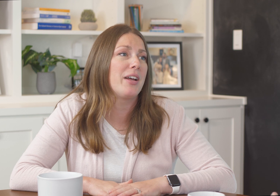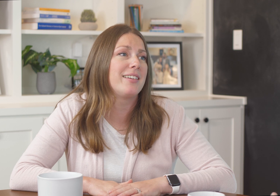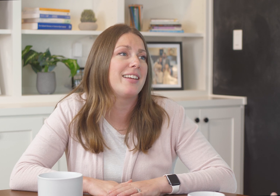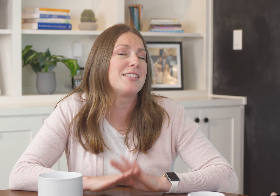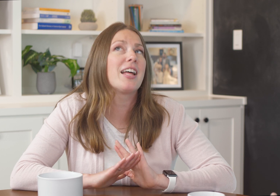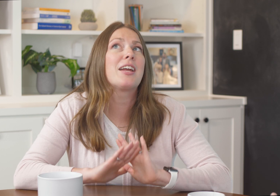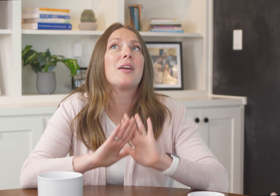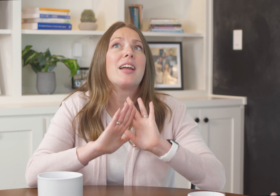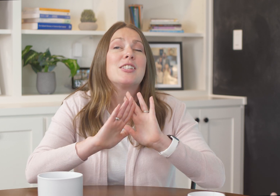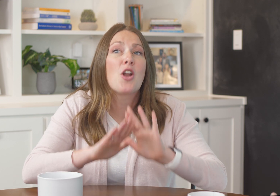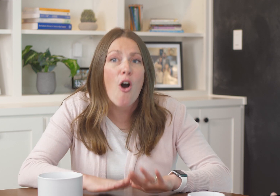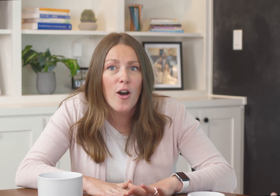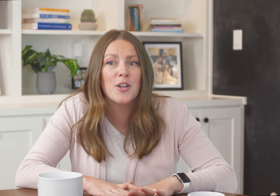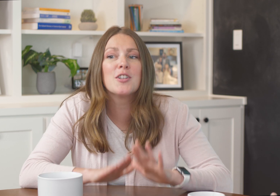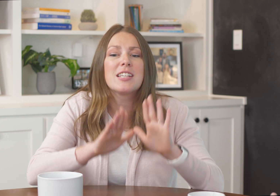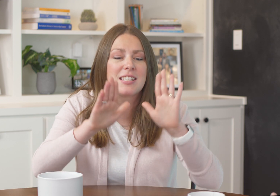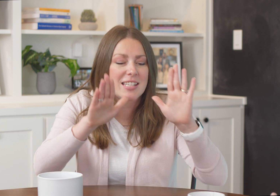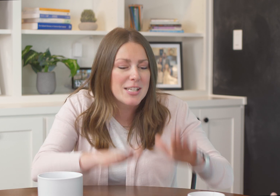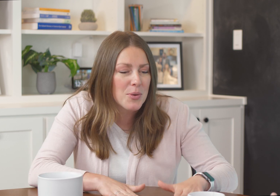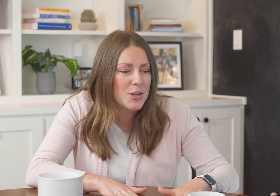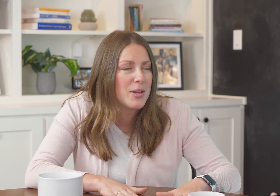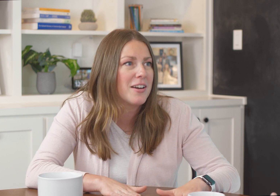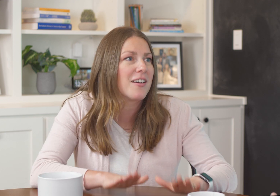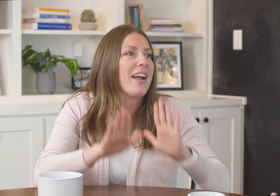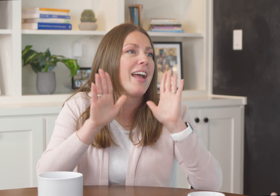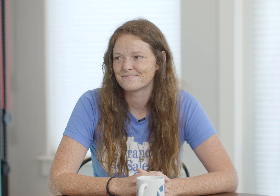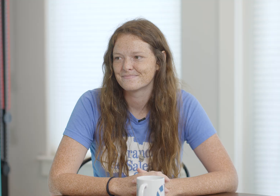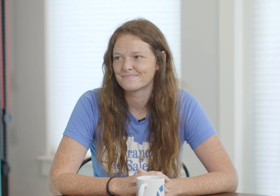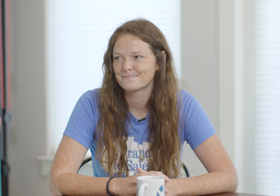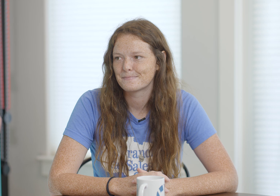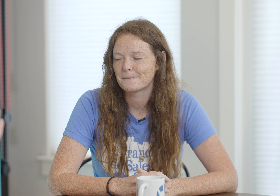And it's like it's an honor to get to sit with you here and for you